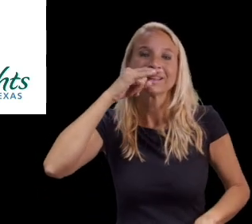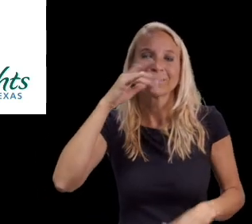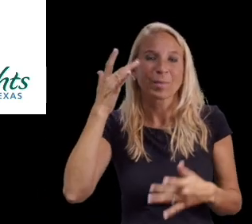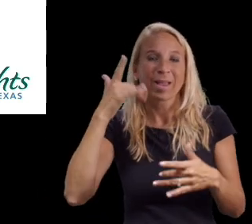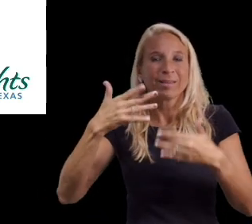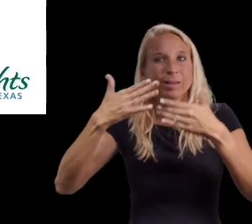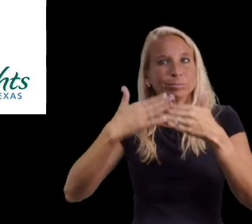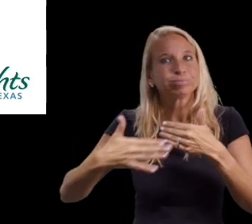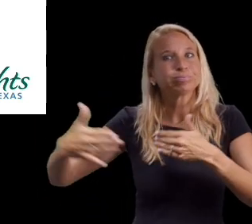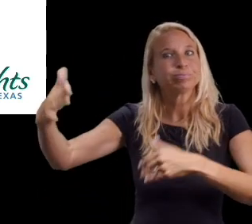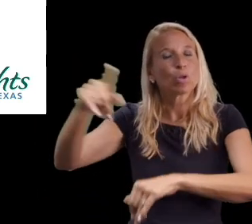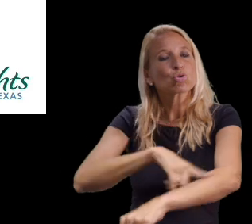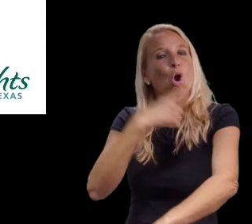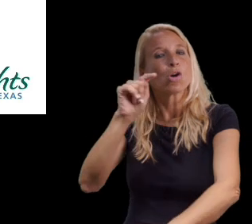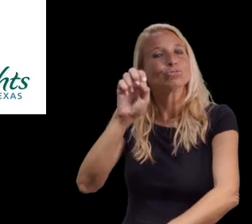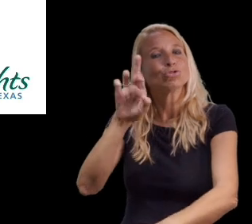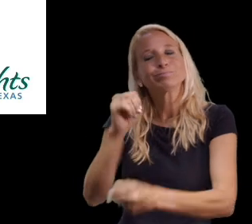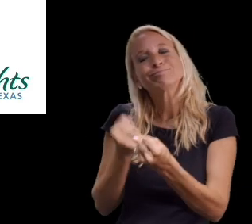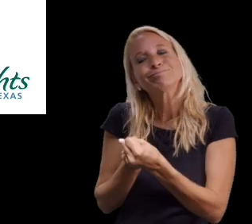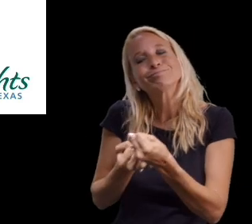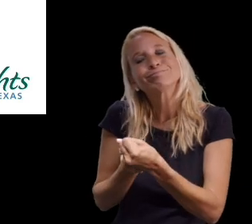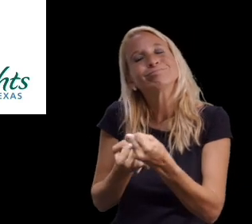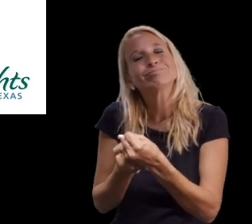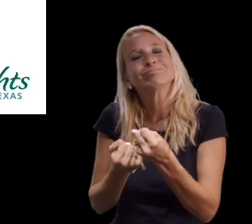as it offers long-term services and supports.